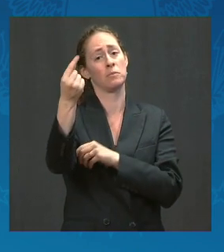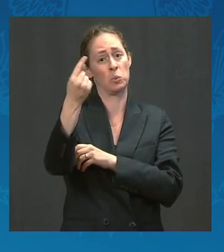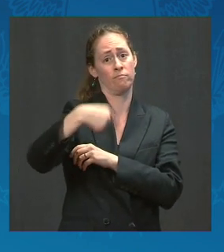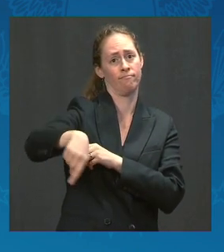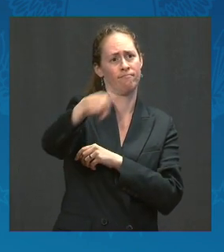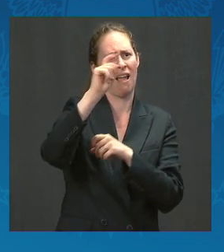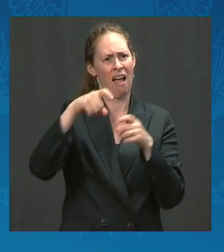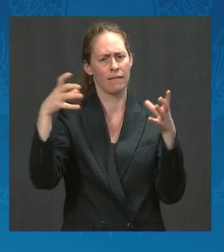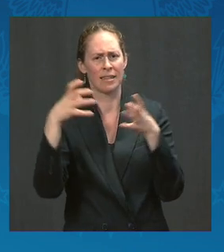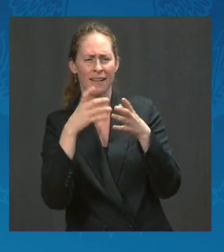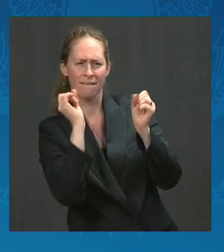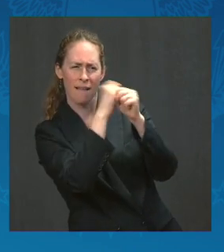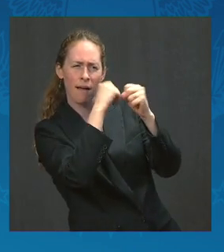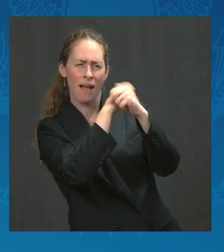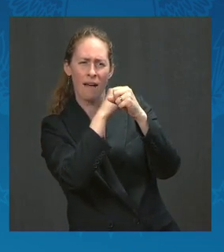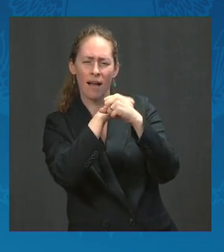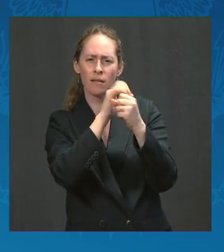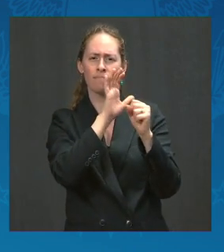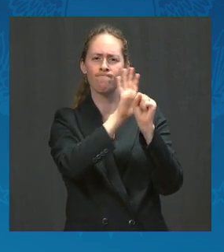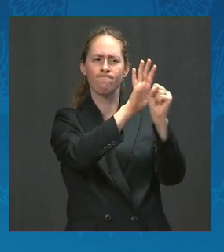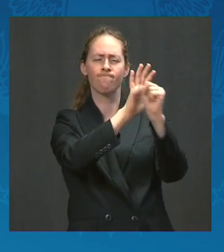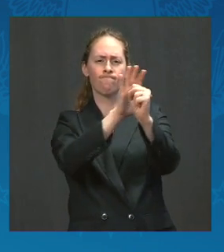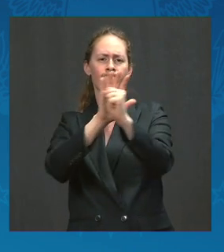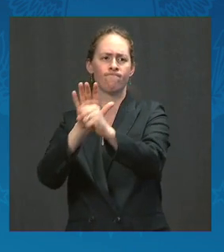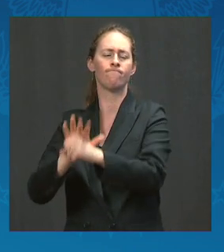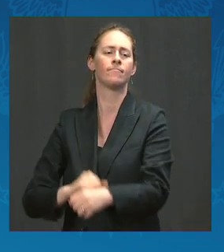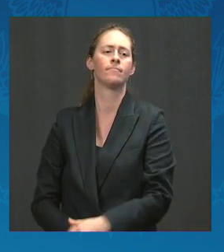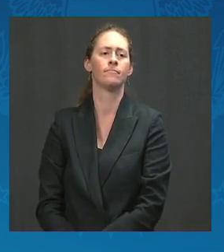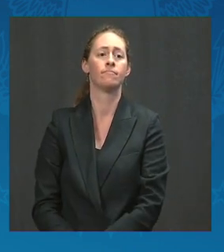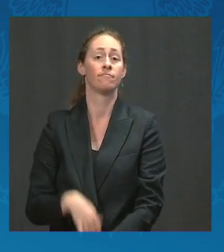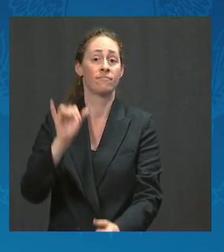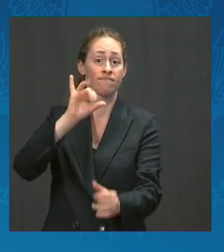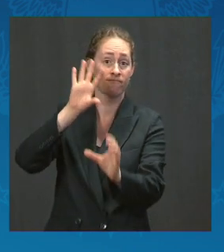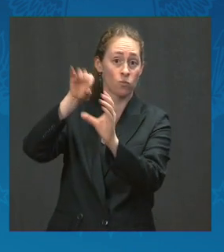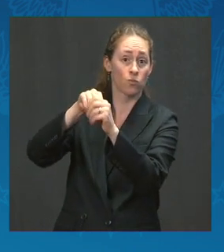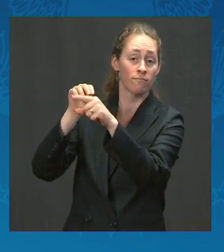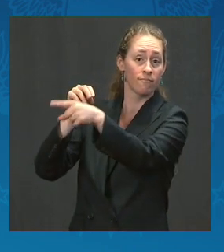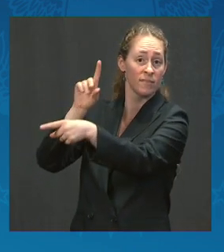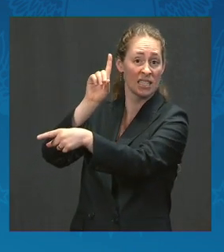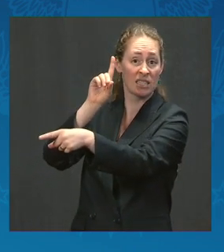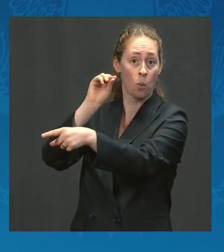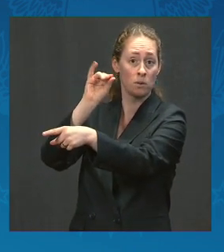including our Department of Justice, which under the leadership of Associate Attorney